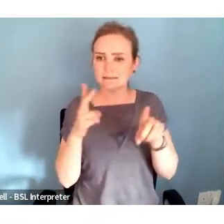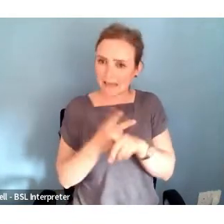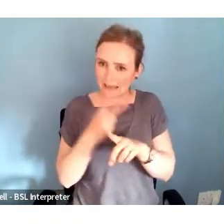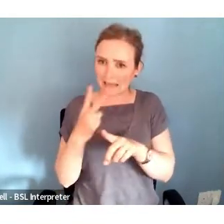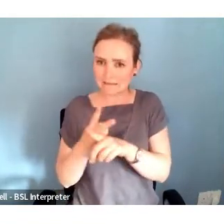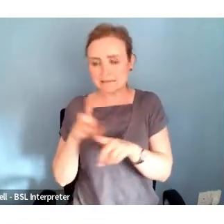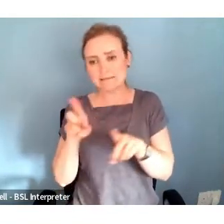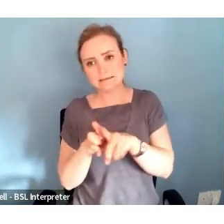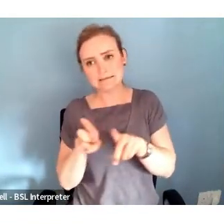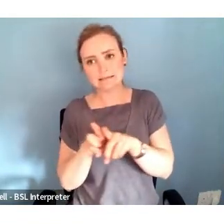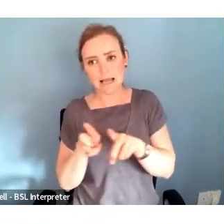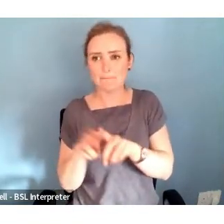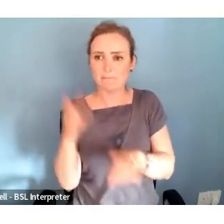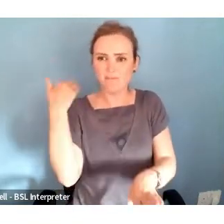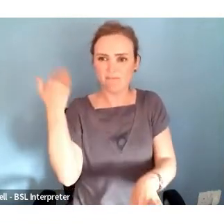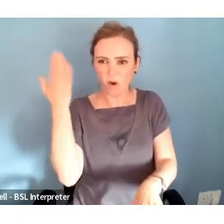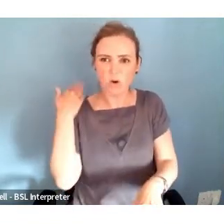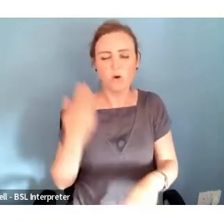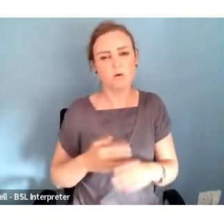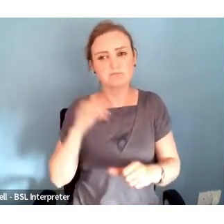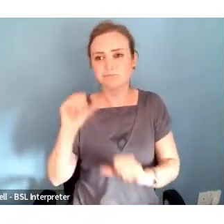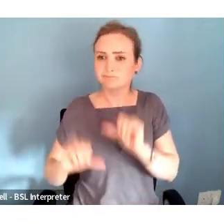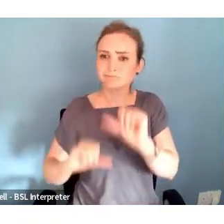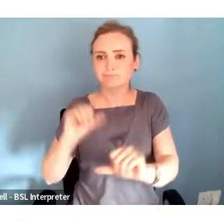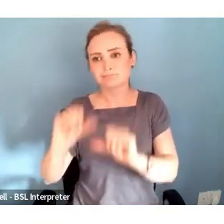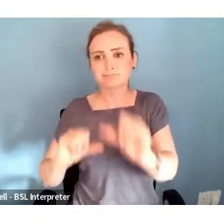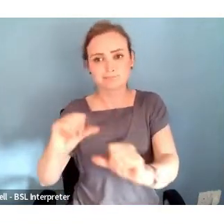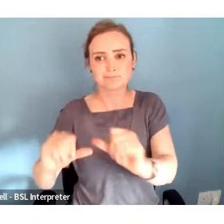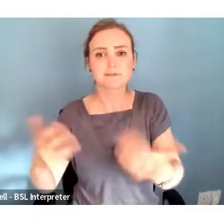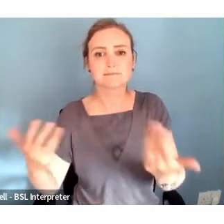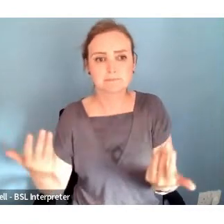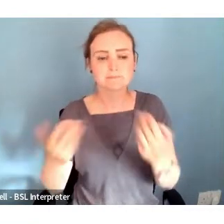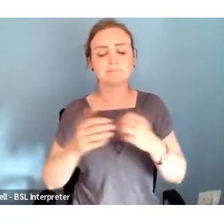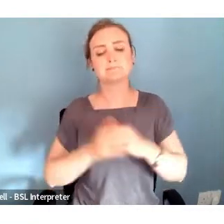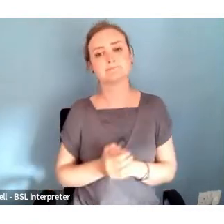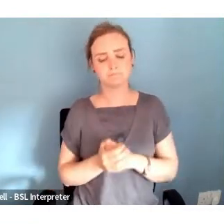and put the advert in the same places. And this